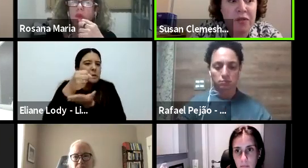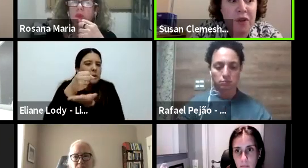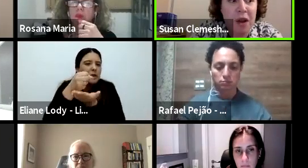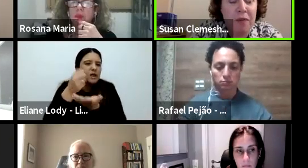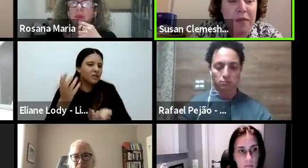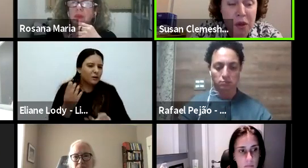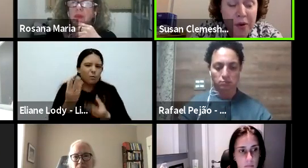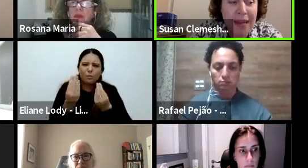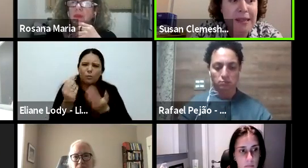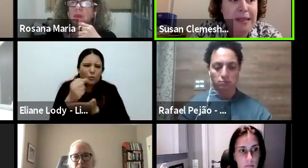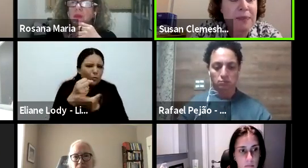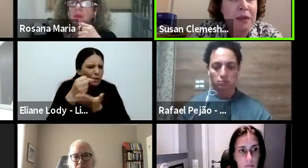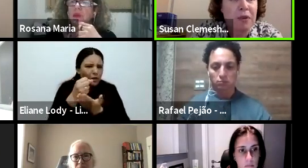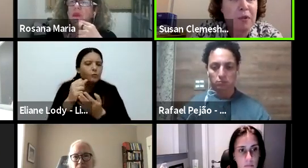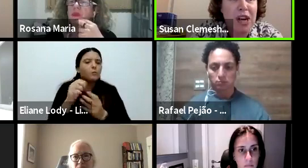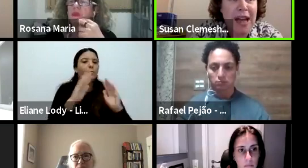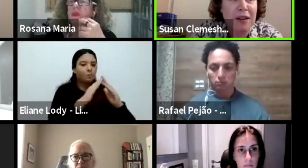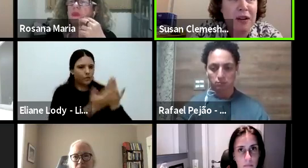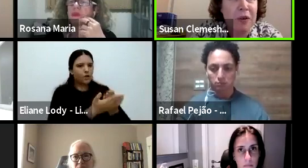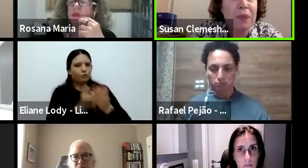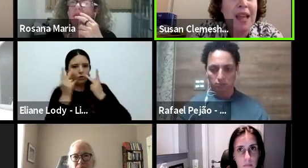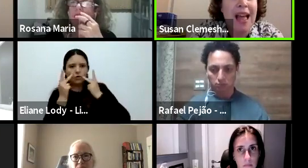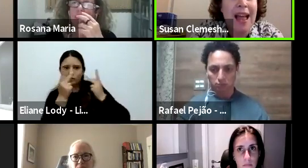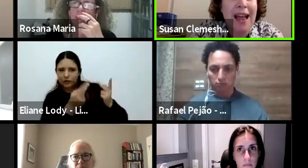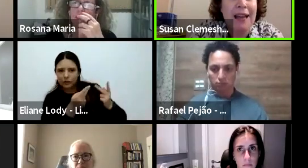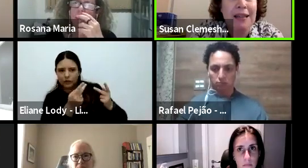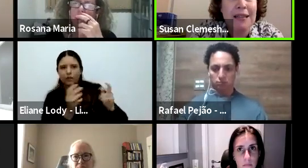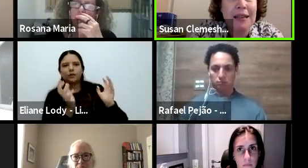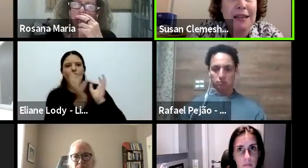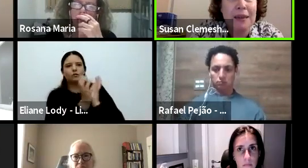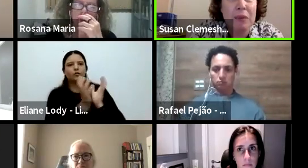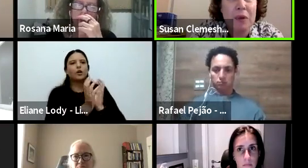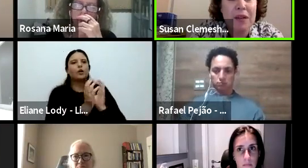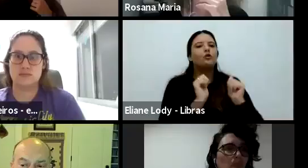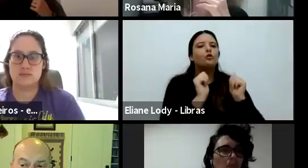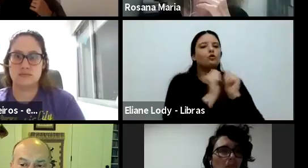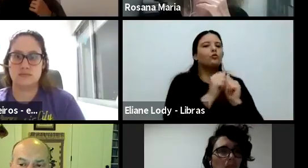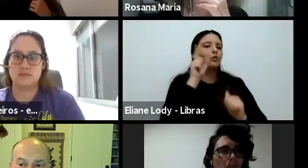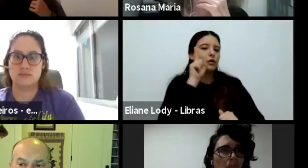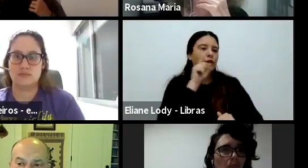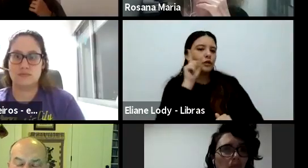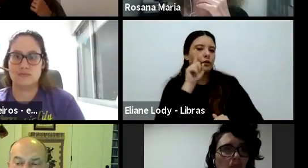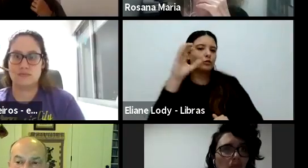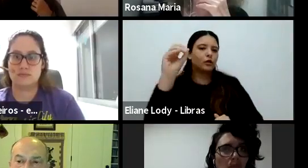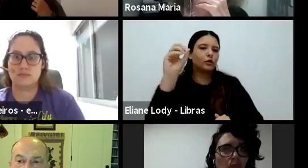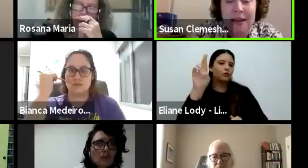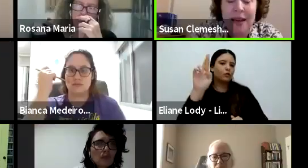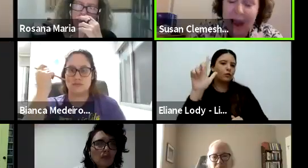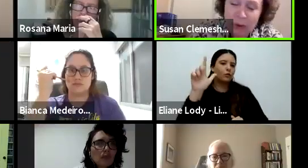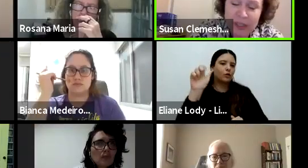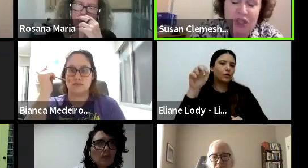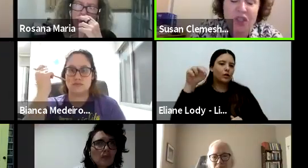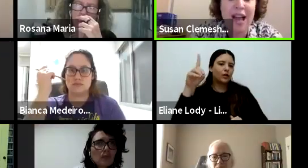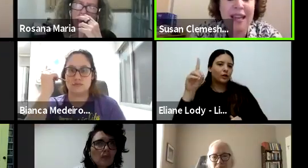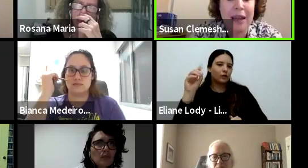with I was visiting the school with a group of teachers. from the US. for more from Orlando and from Orlando, and one from Orlando. And one of the